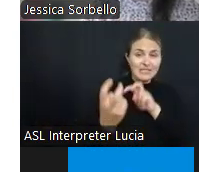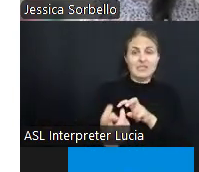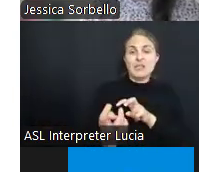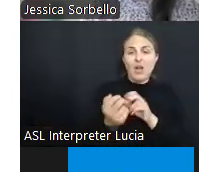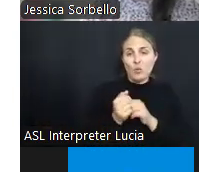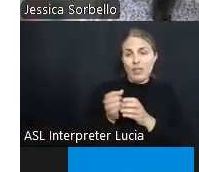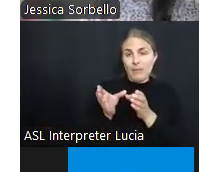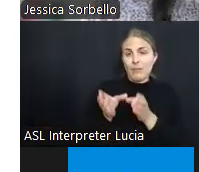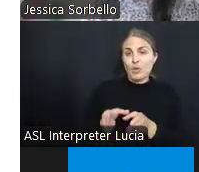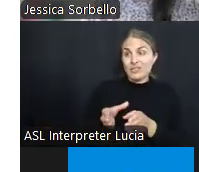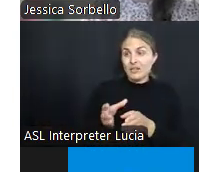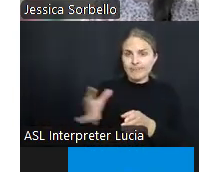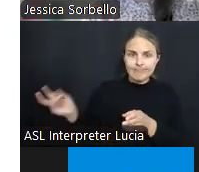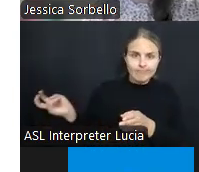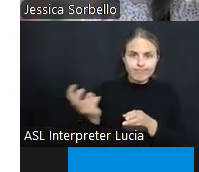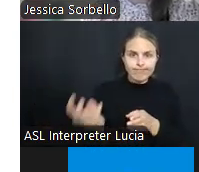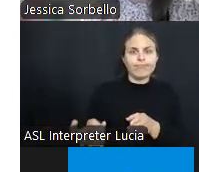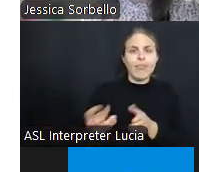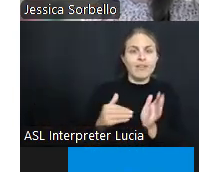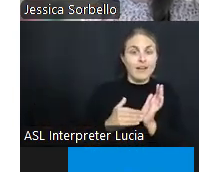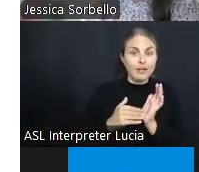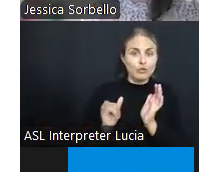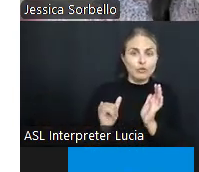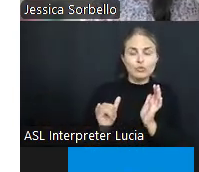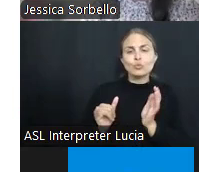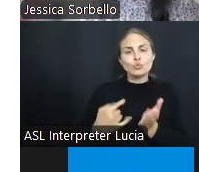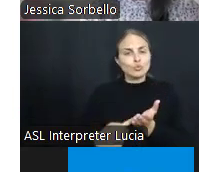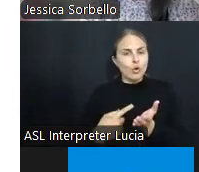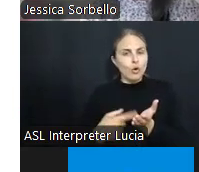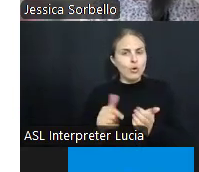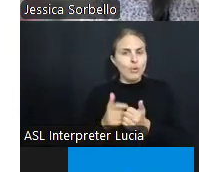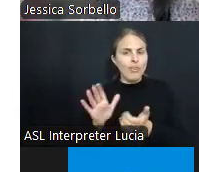negatively with alcohol, you know, is there a medication